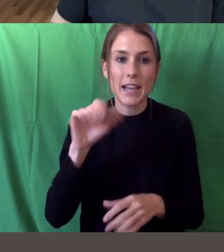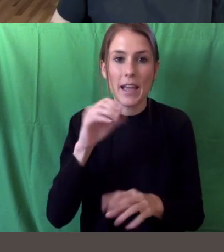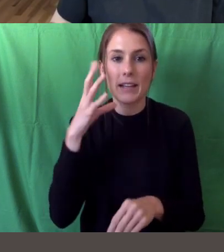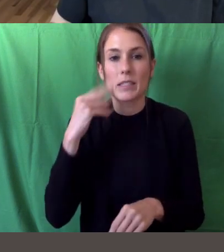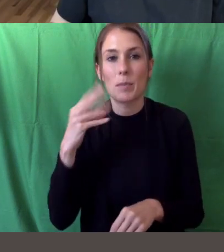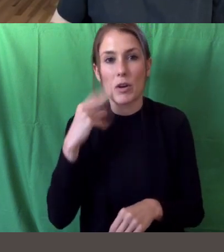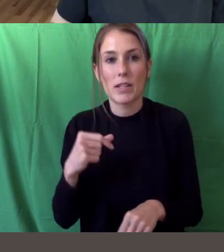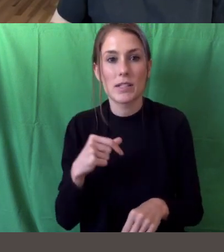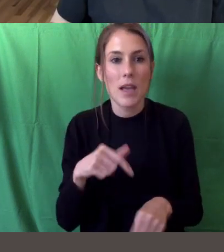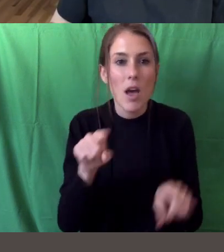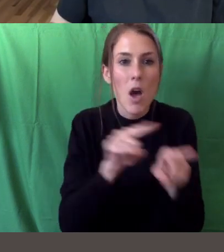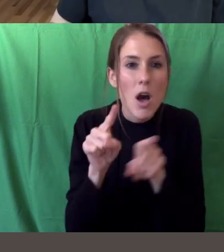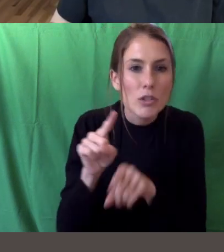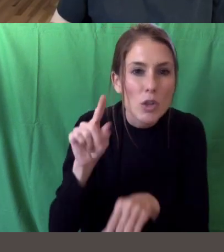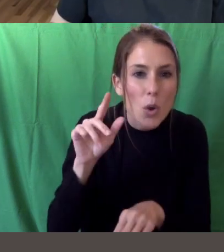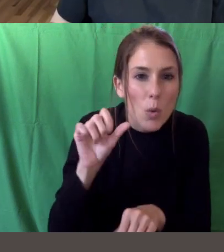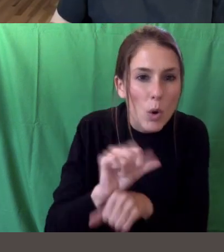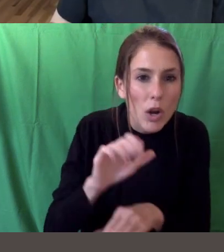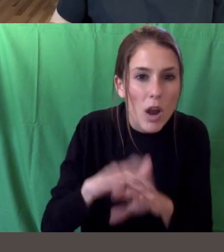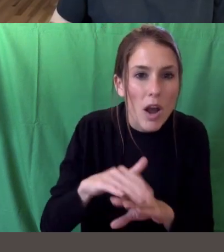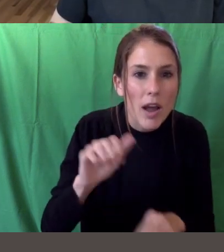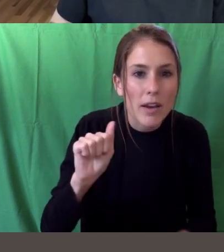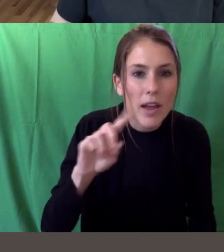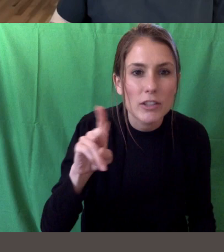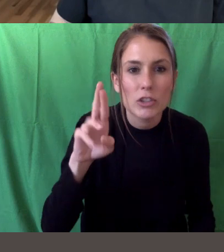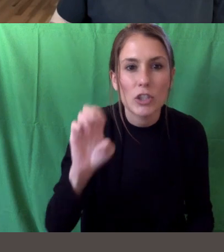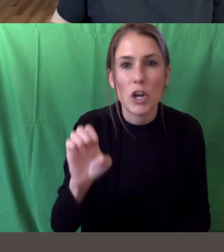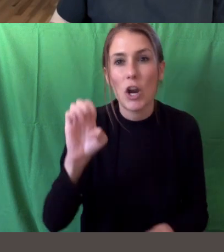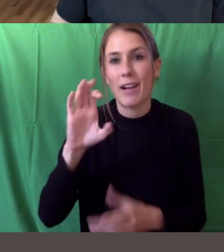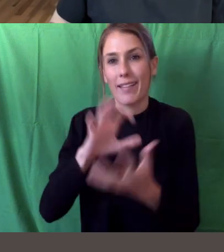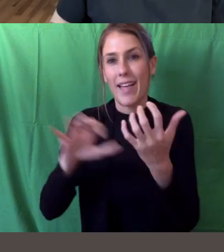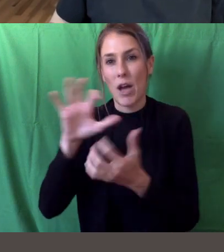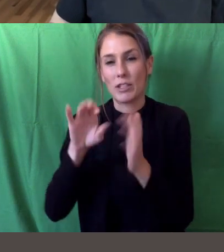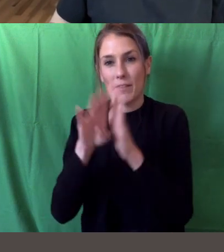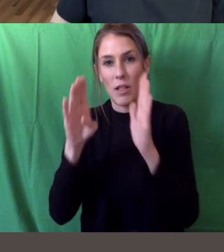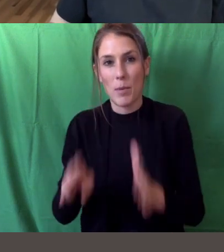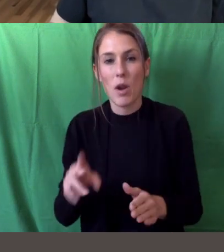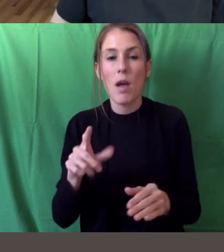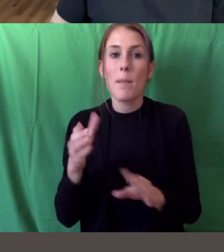which I'll cover quite a bit during this talk. Before that, I worked on the Python team at Microsoft,